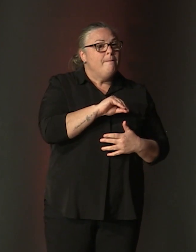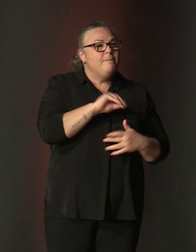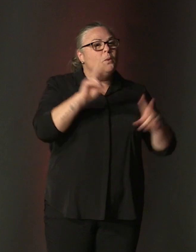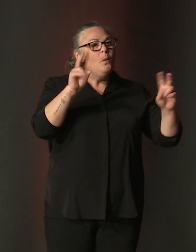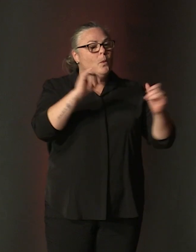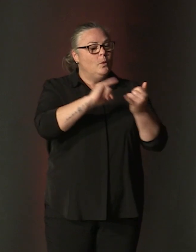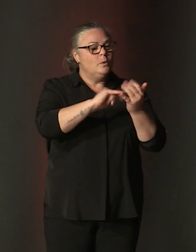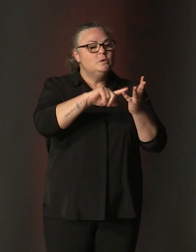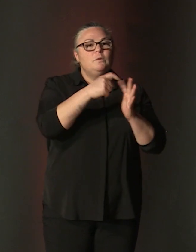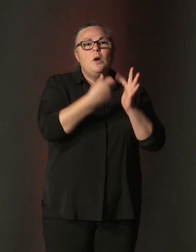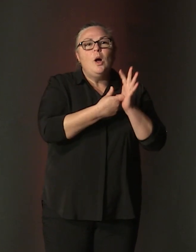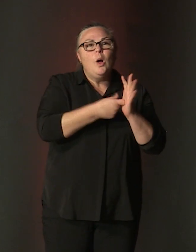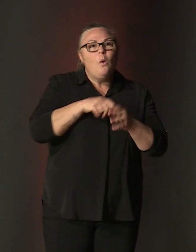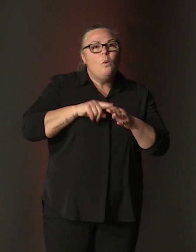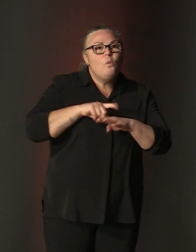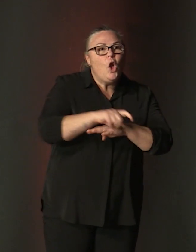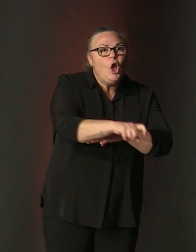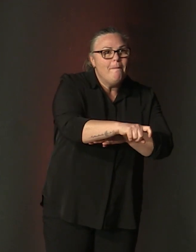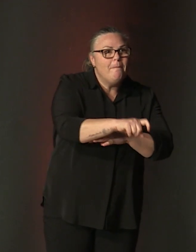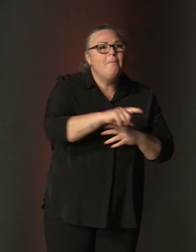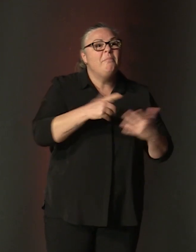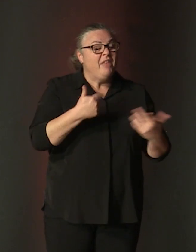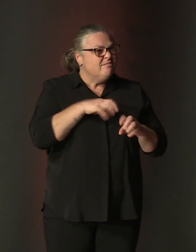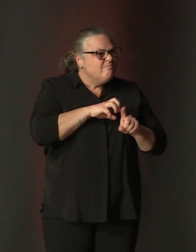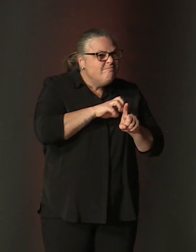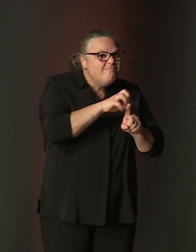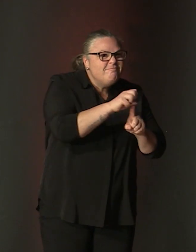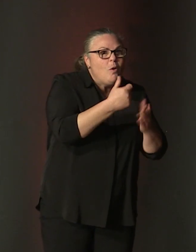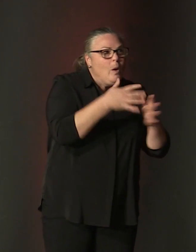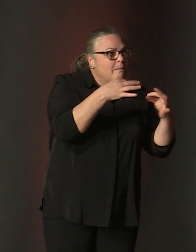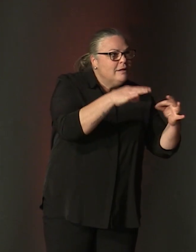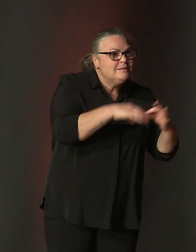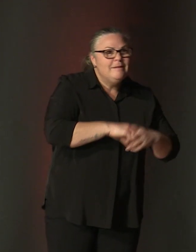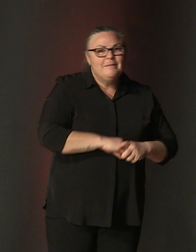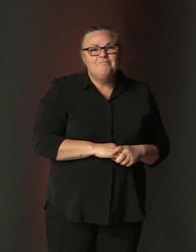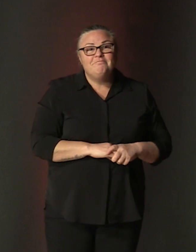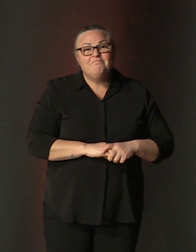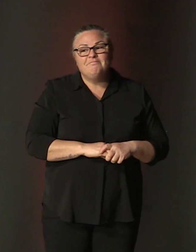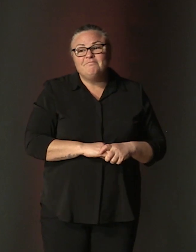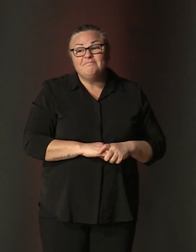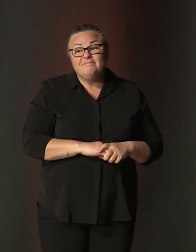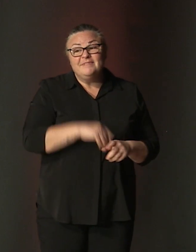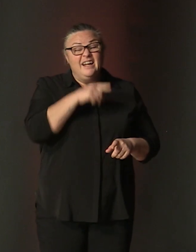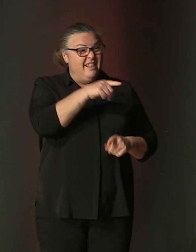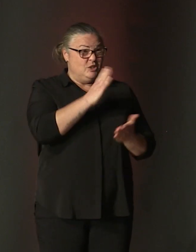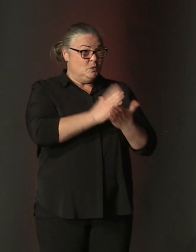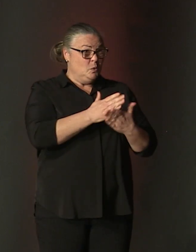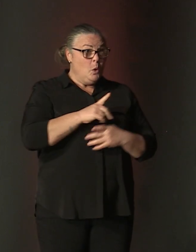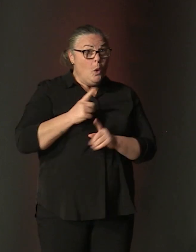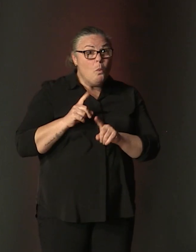Now, superworms are not worms, as their common name suggests. They actually have six little legs.